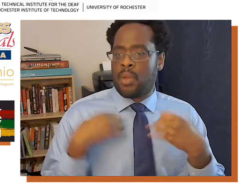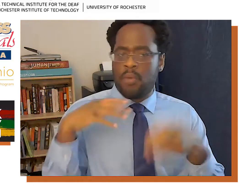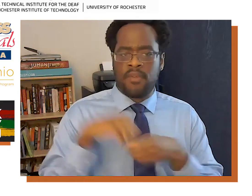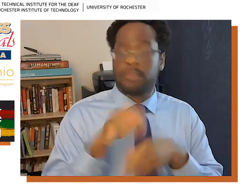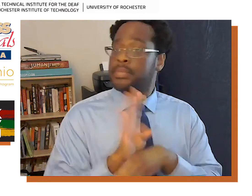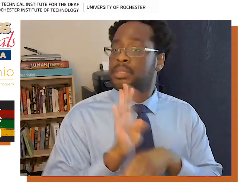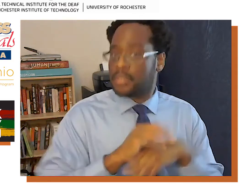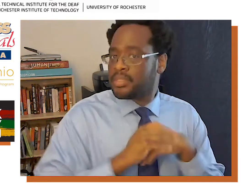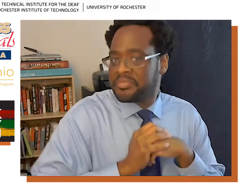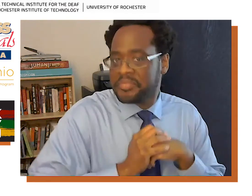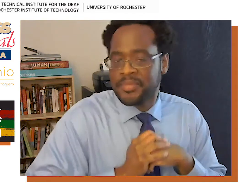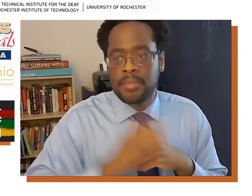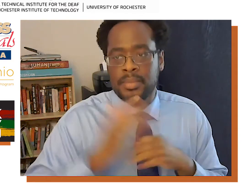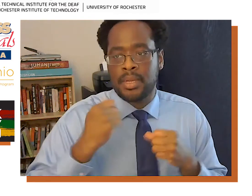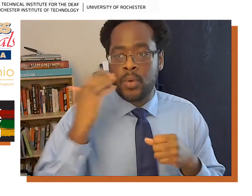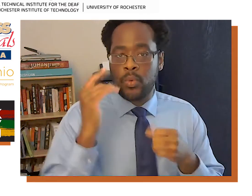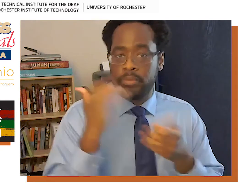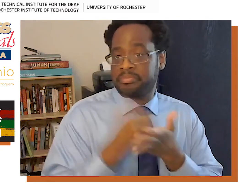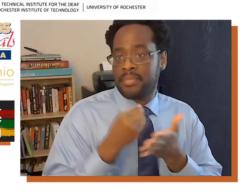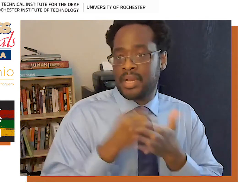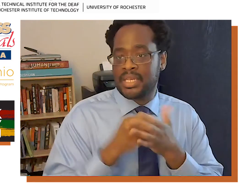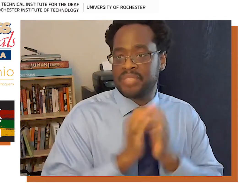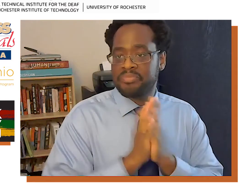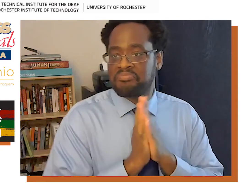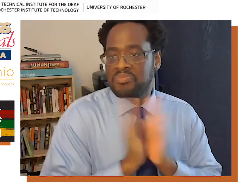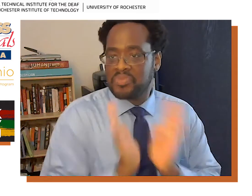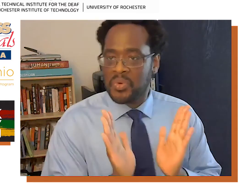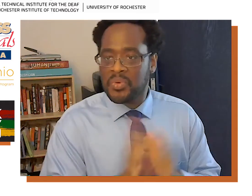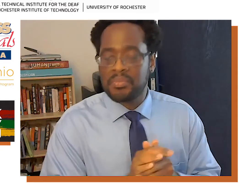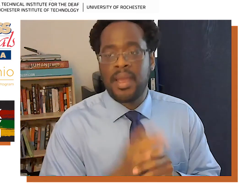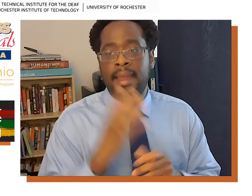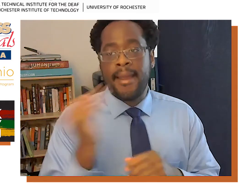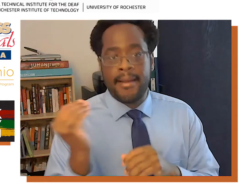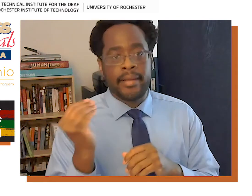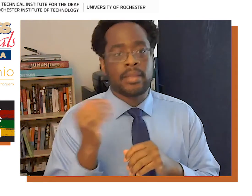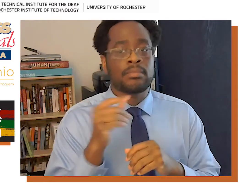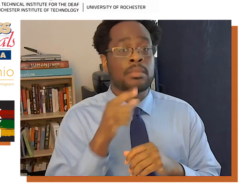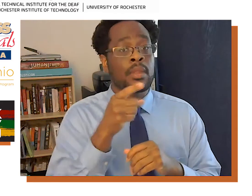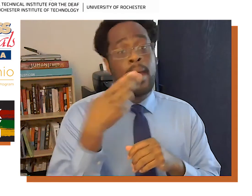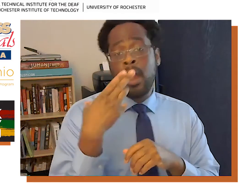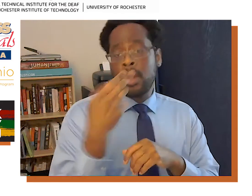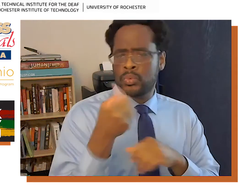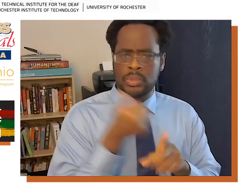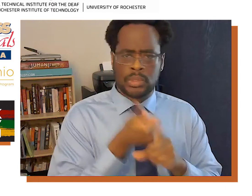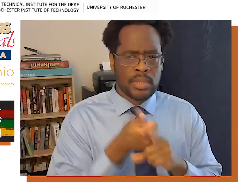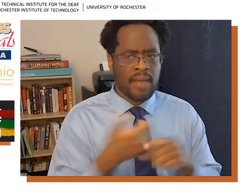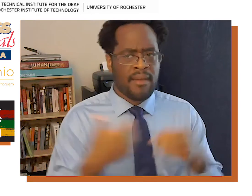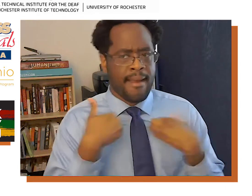so I decided that I wanted to be involved in business. I was interested in money. I wanted a good income, and my high school